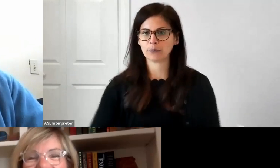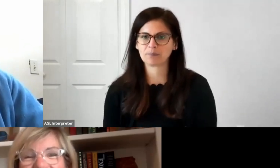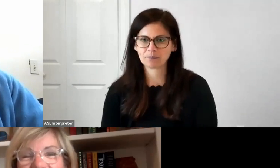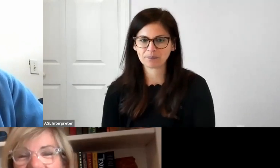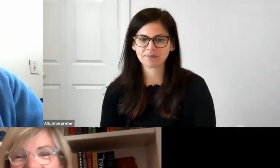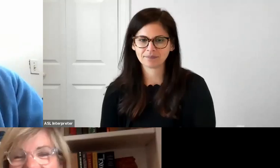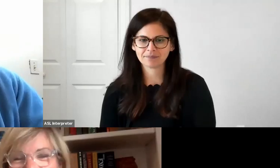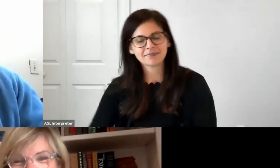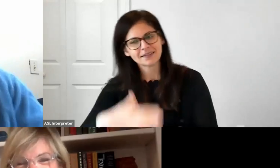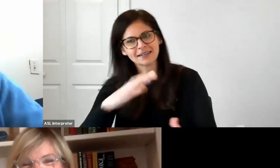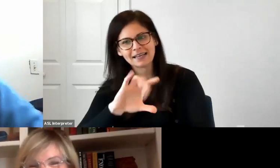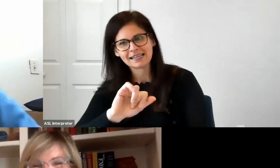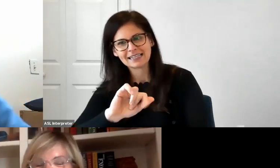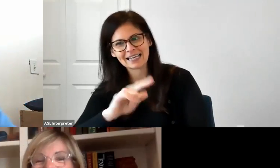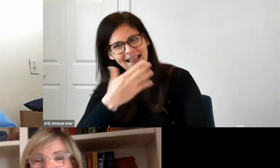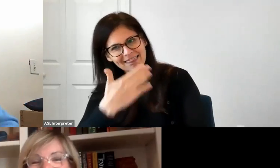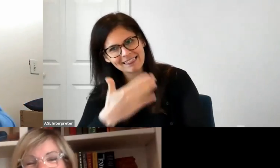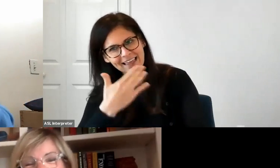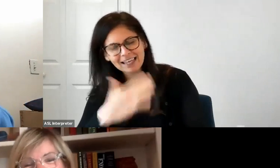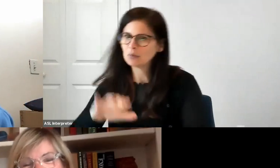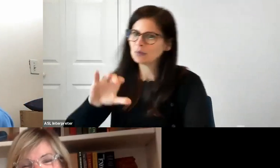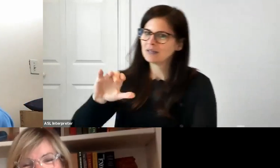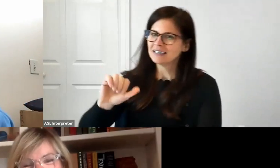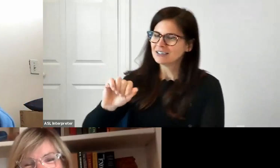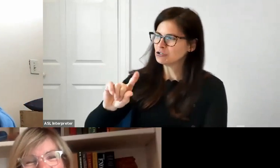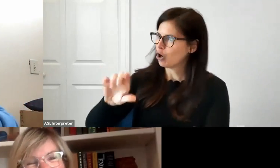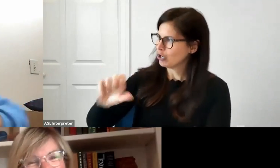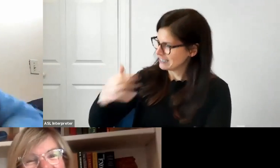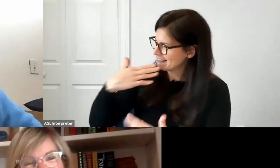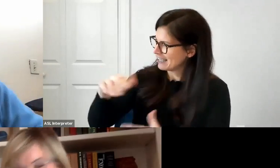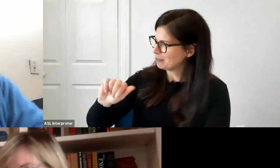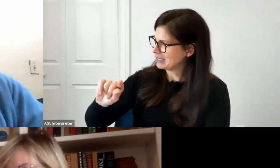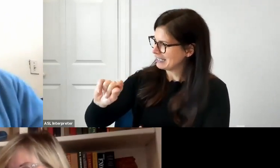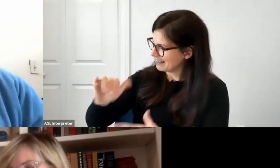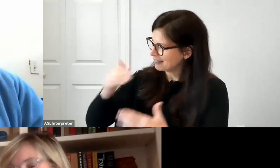Thank you, Charles . Thank you, Anita, that was good, that was good.